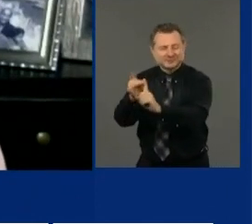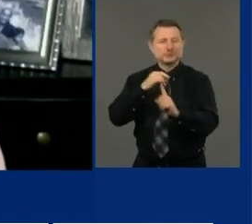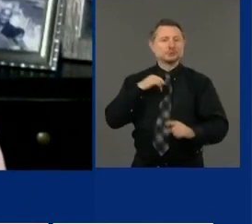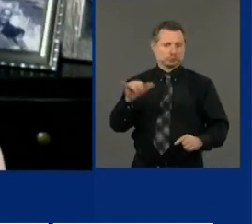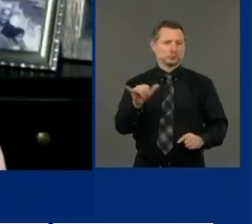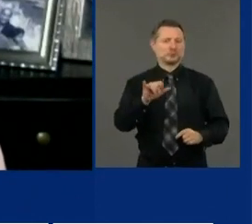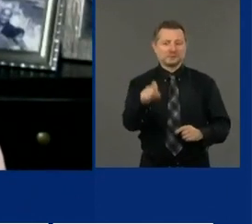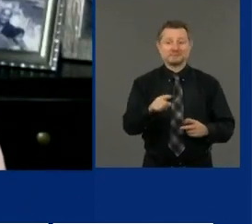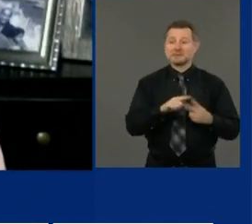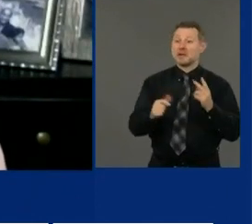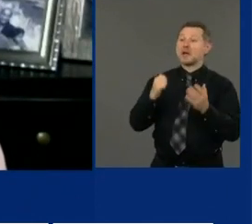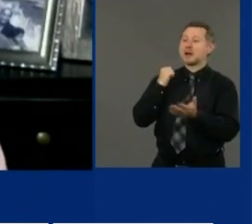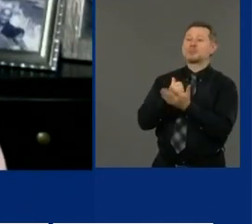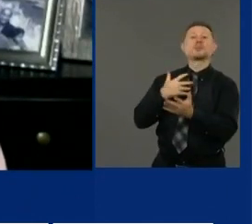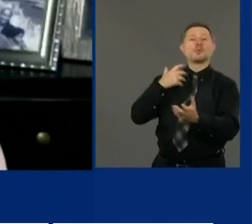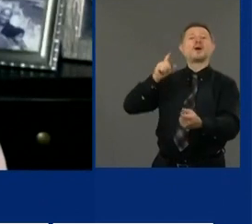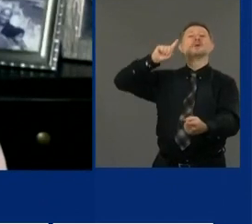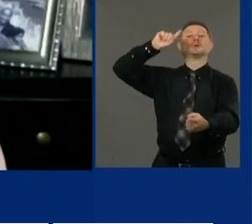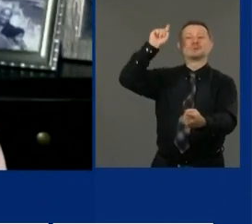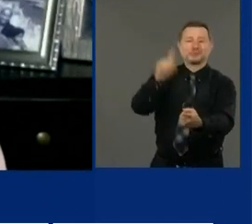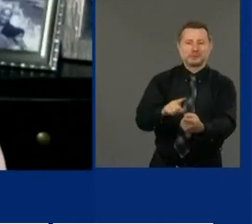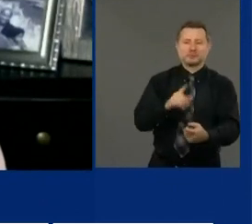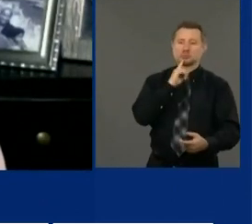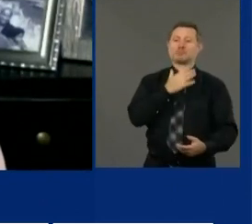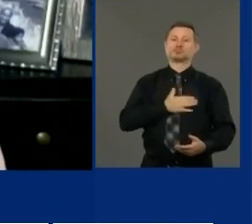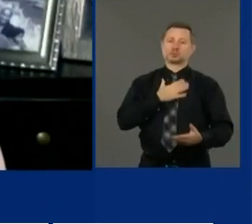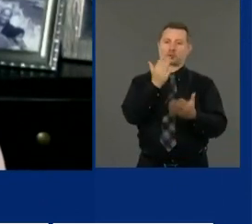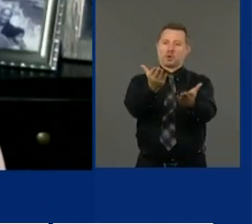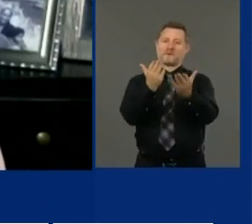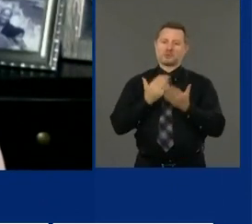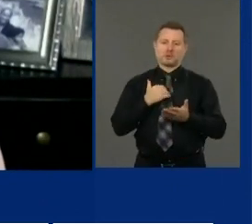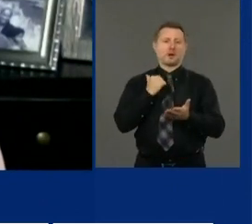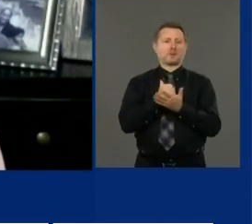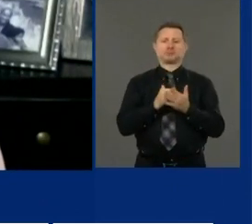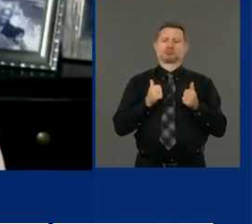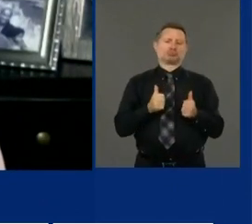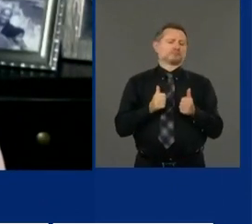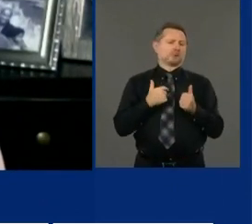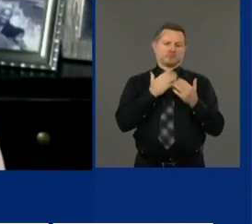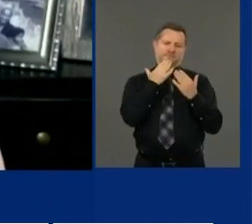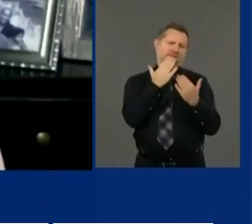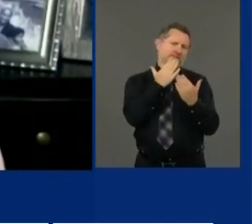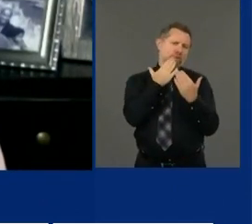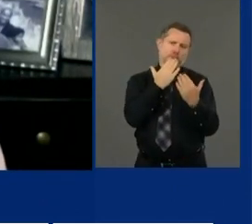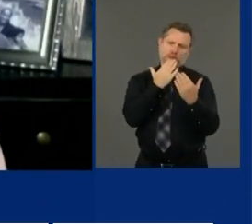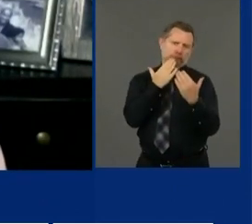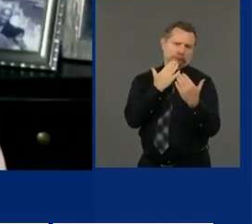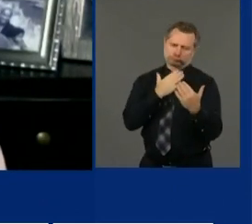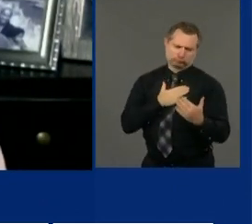AND ALSO THE CONTACT TRACING. WE KNOW THAT IS EXTREMELY